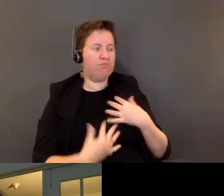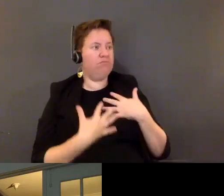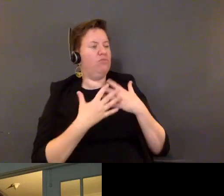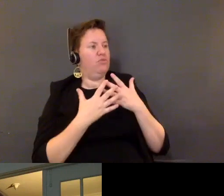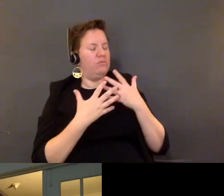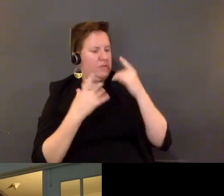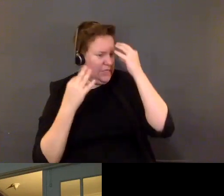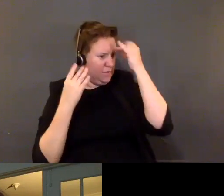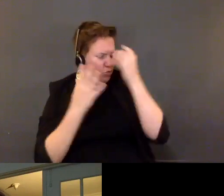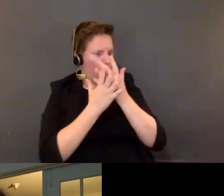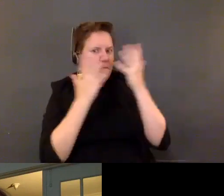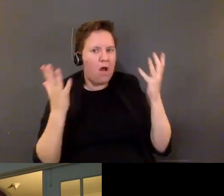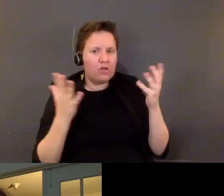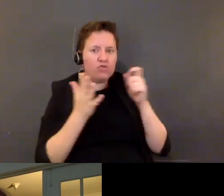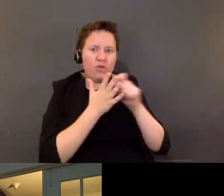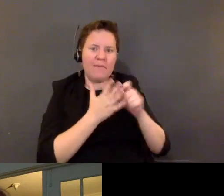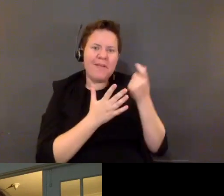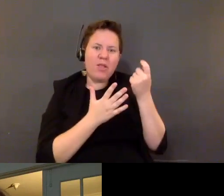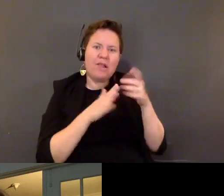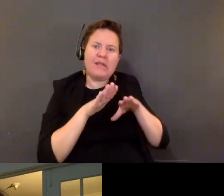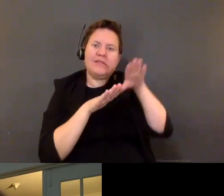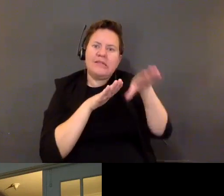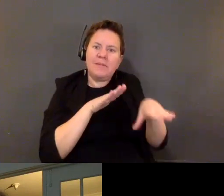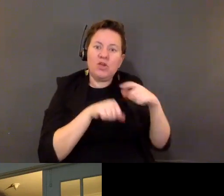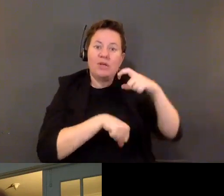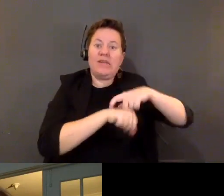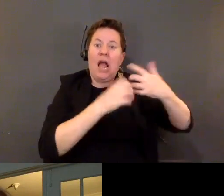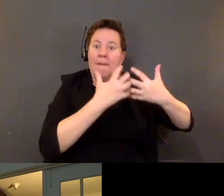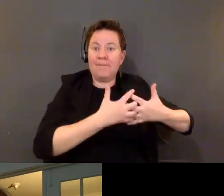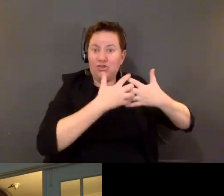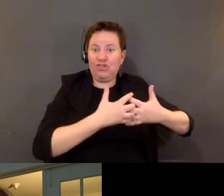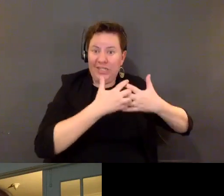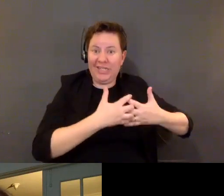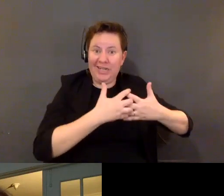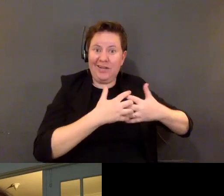you've done must be a bit like stepping into a time machine where did the journey take you